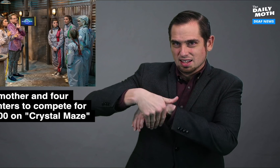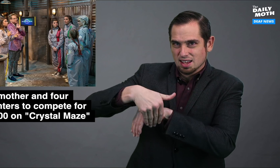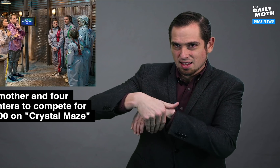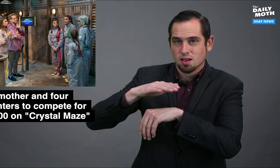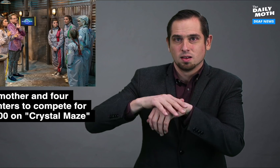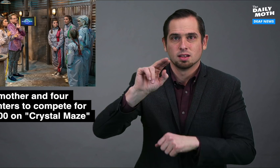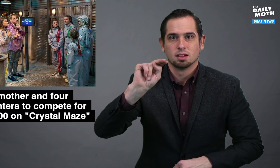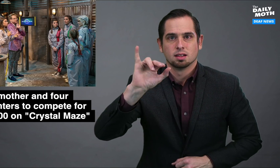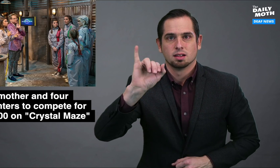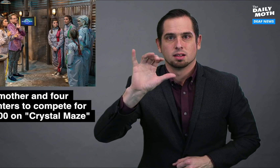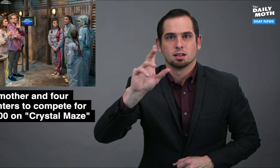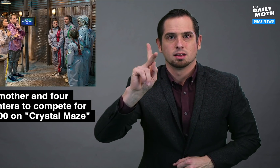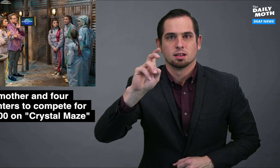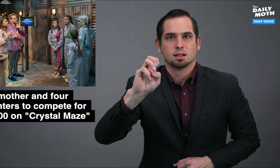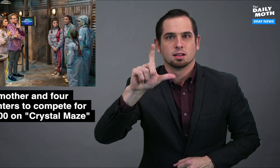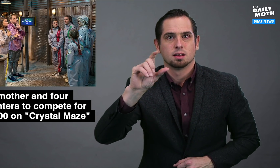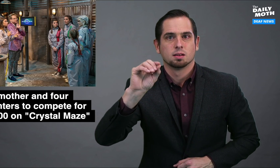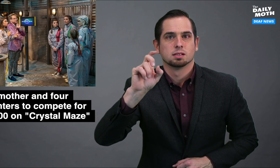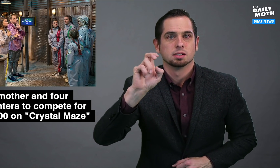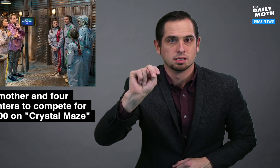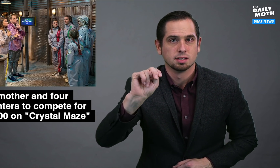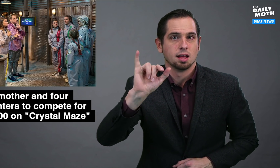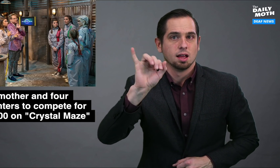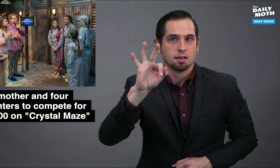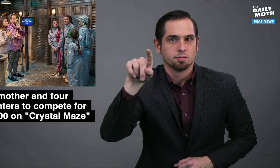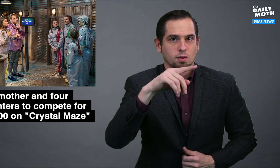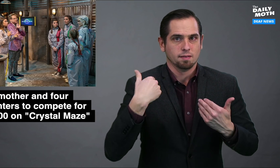full transparency because he wouldn't release